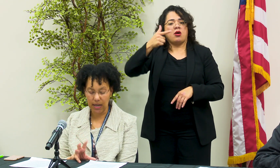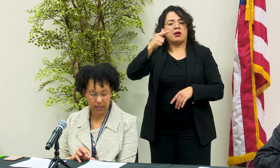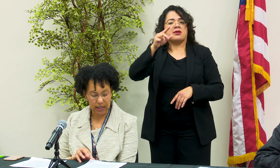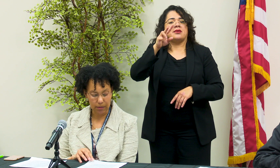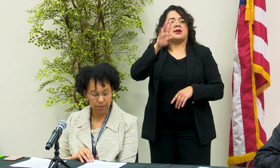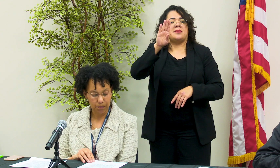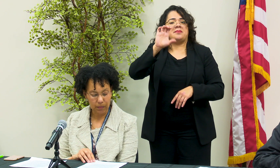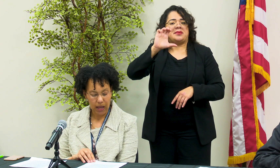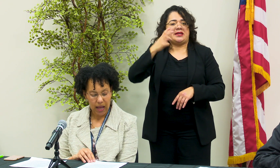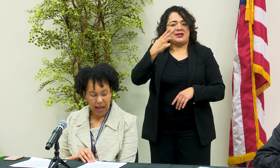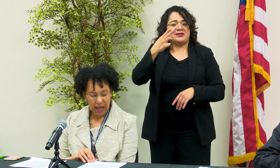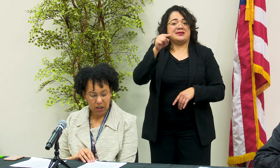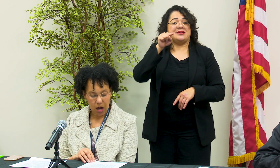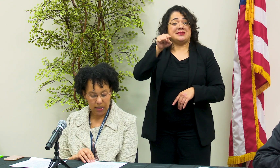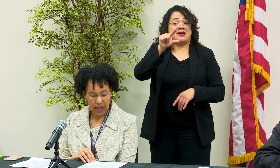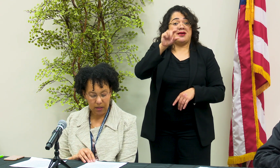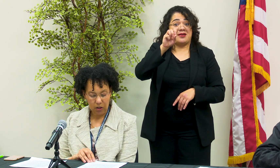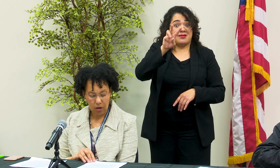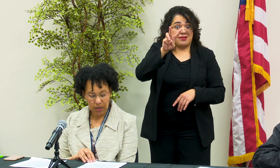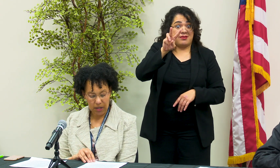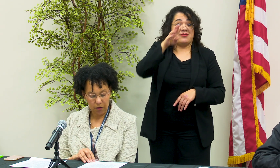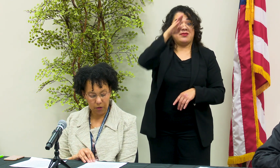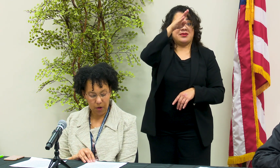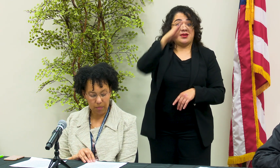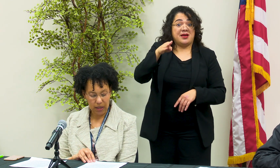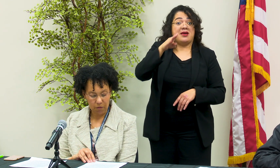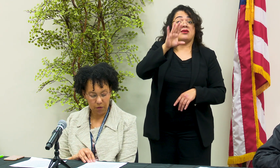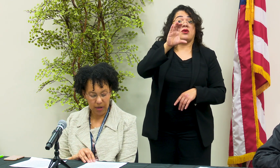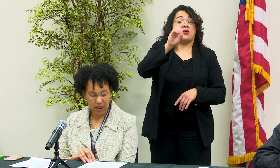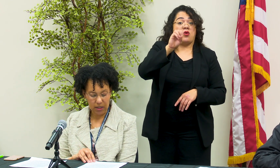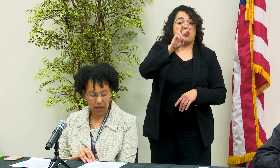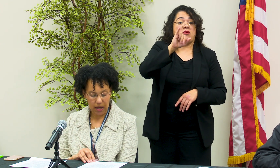and contact the Long Beach Health Department information line